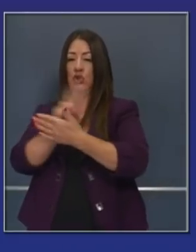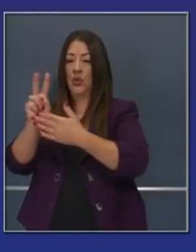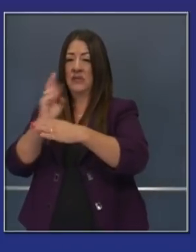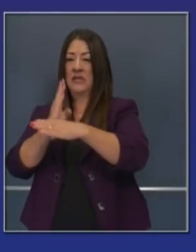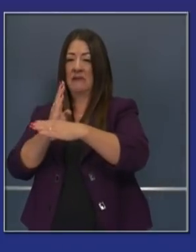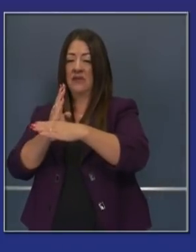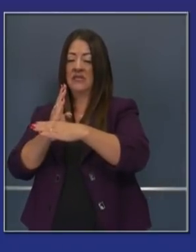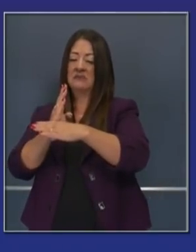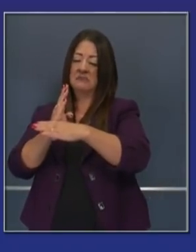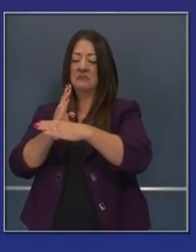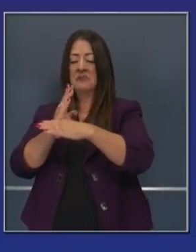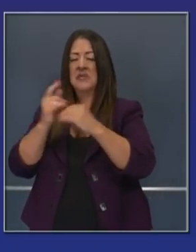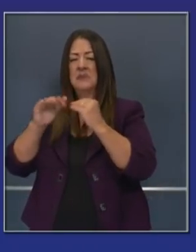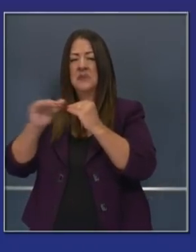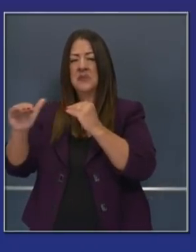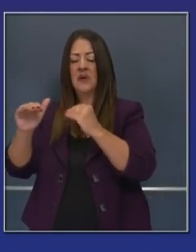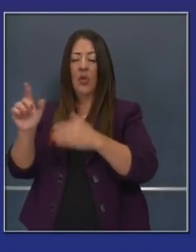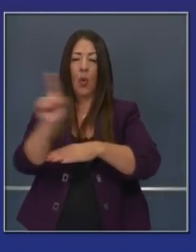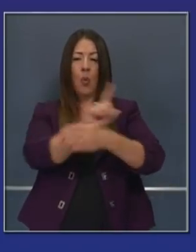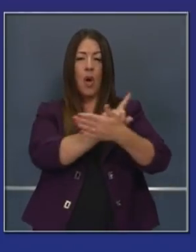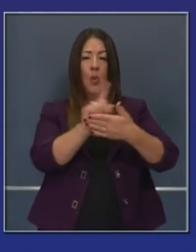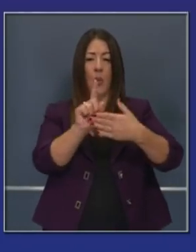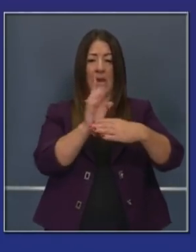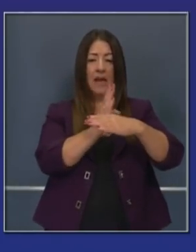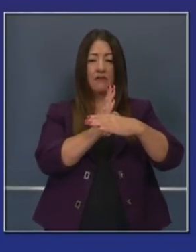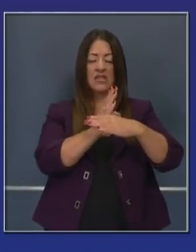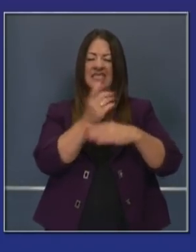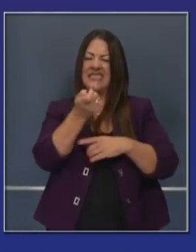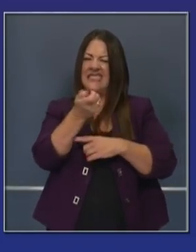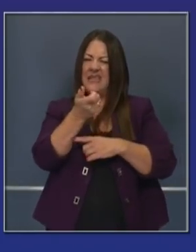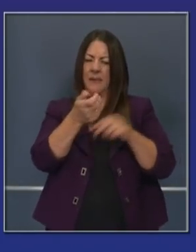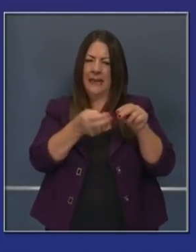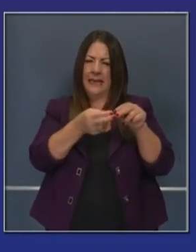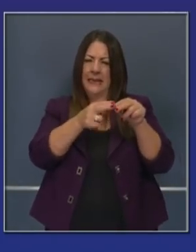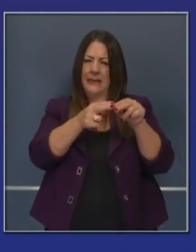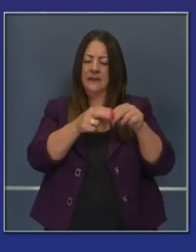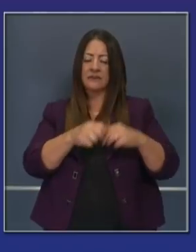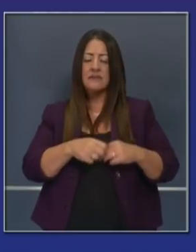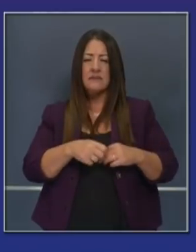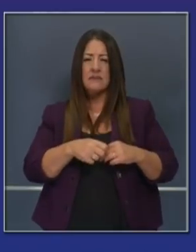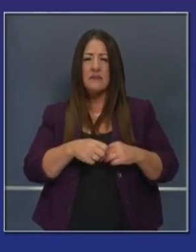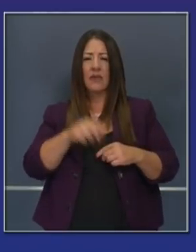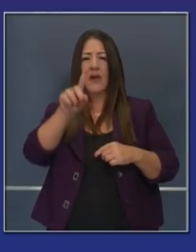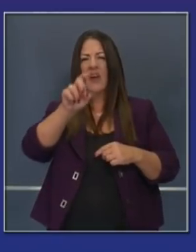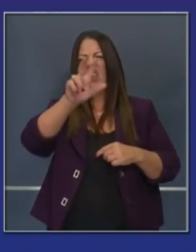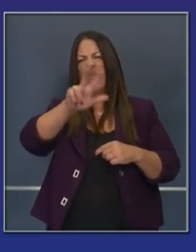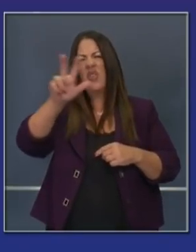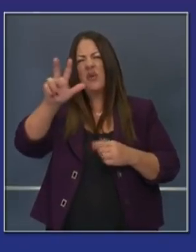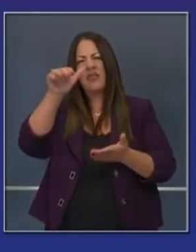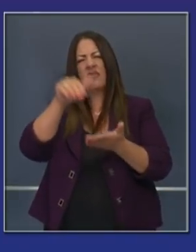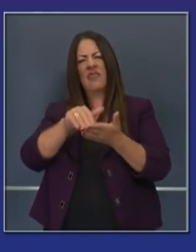BELOW 3%. IT'S A 3.2% ON THE SEVEN DAY. 14 DAY. LITTLE MORE STABILITY.